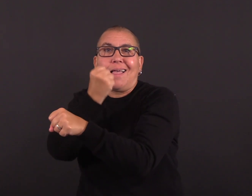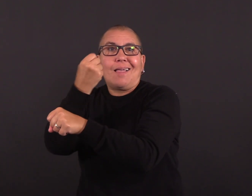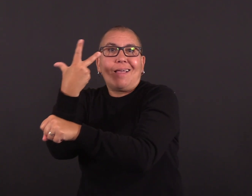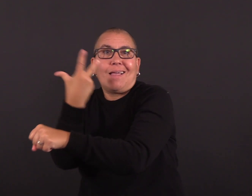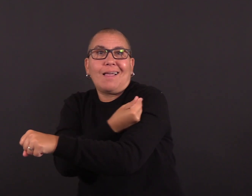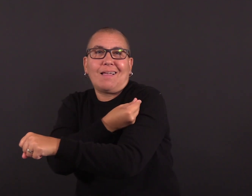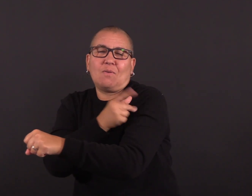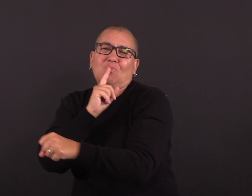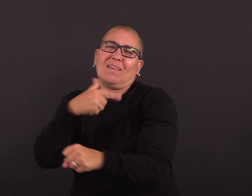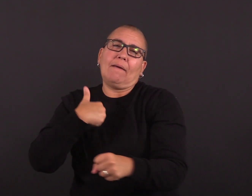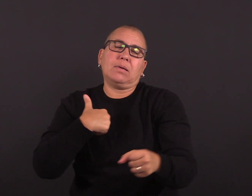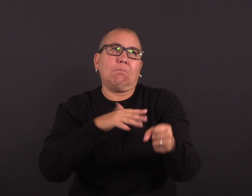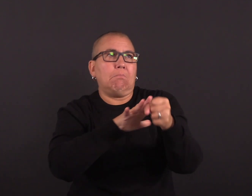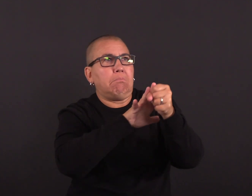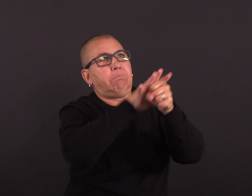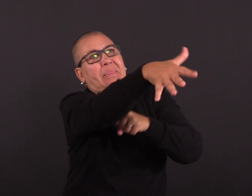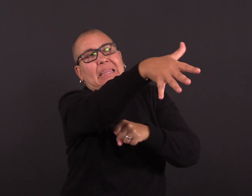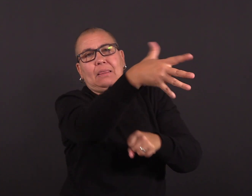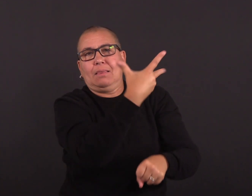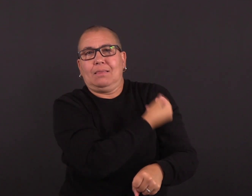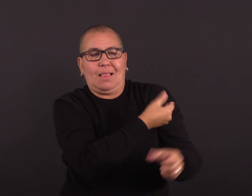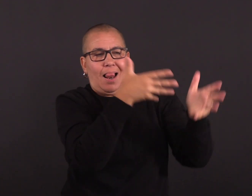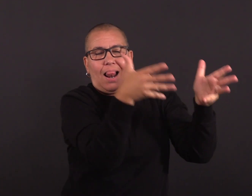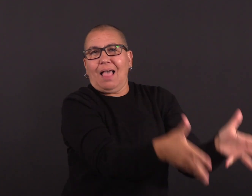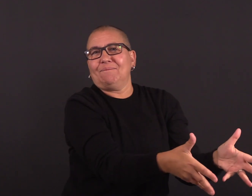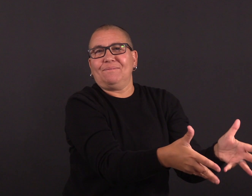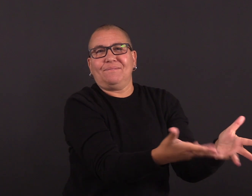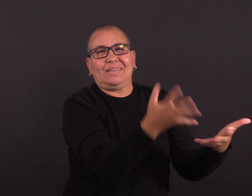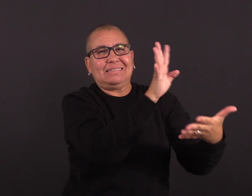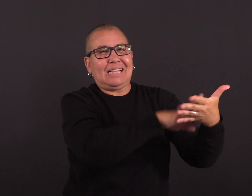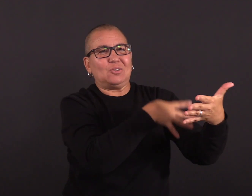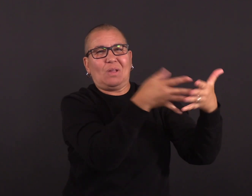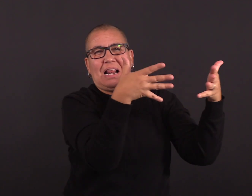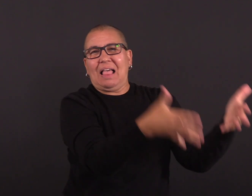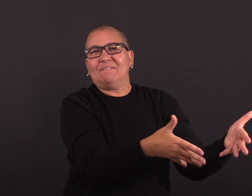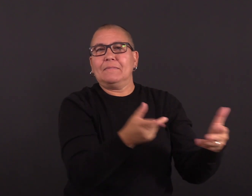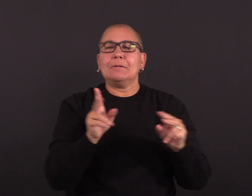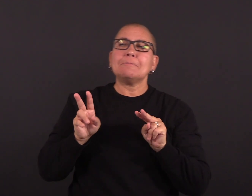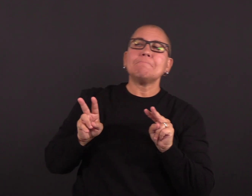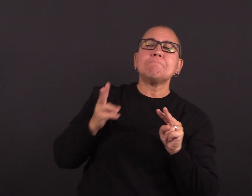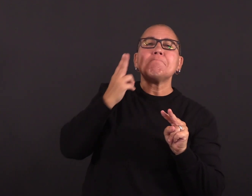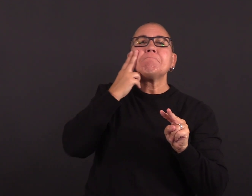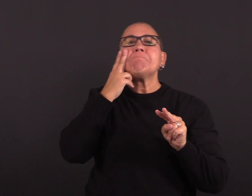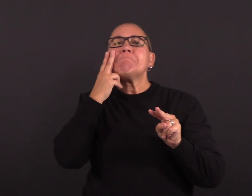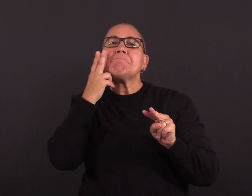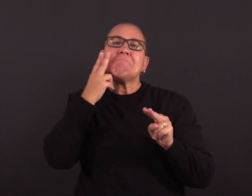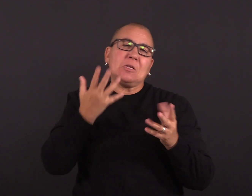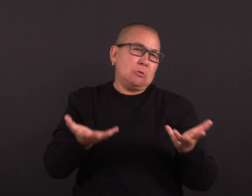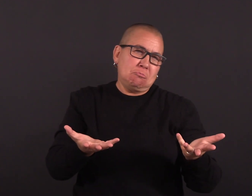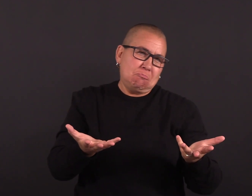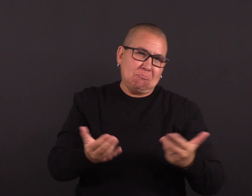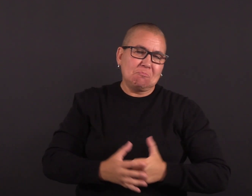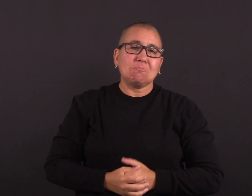the past month but only to the low levels that the state experienced in May. Even so,